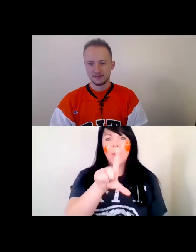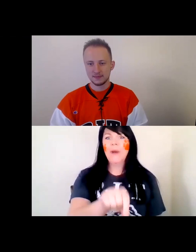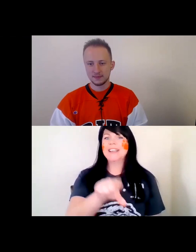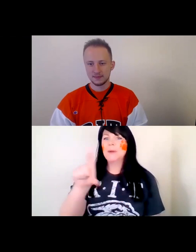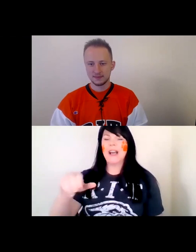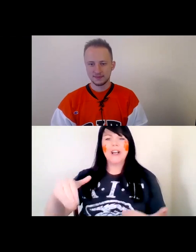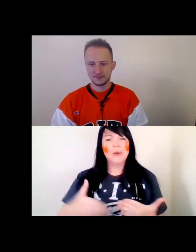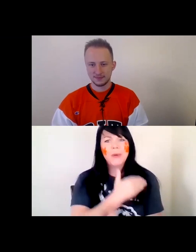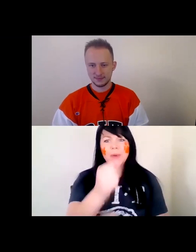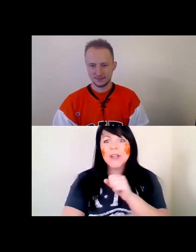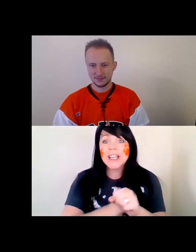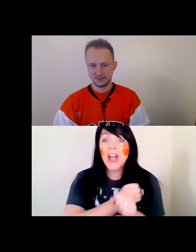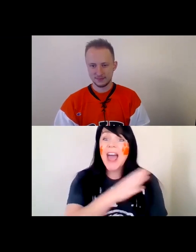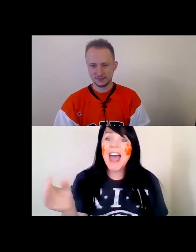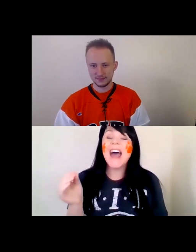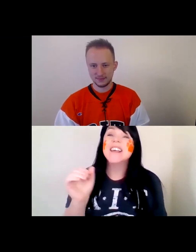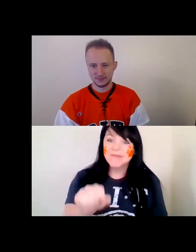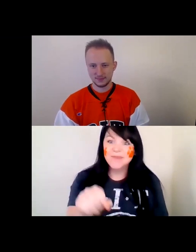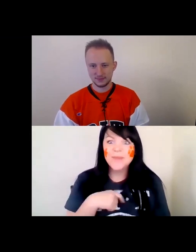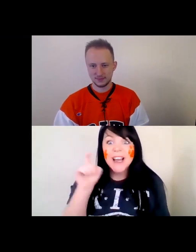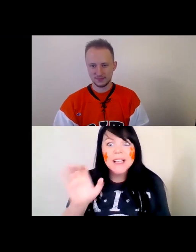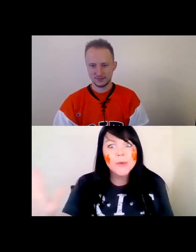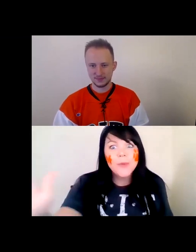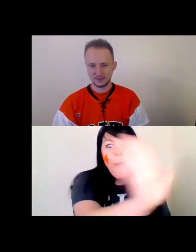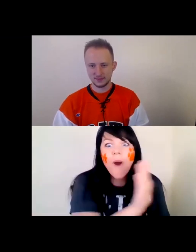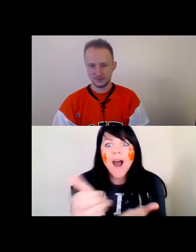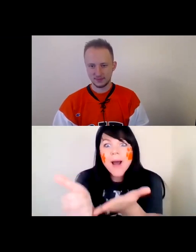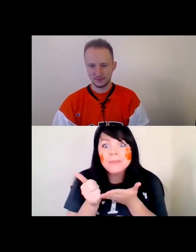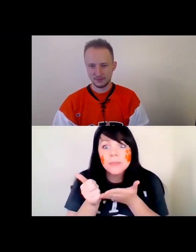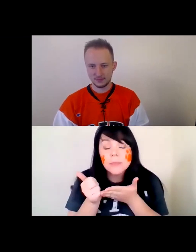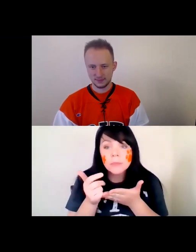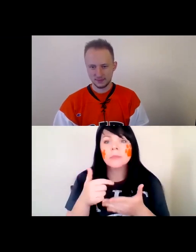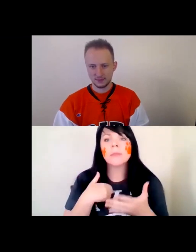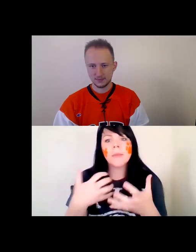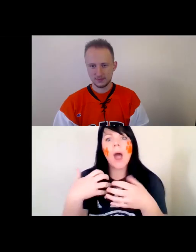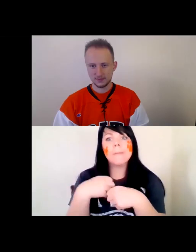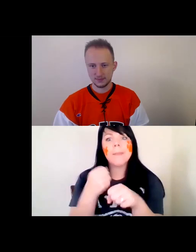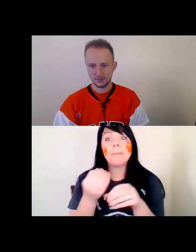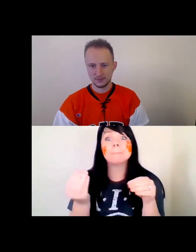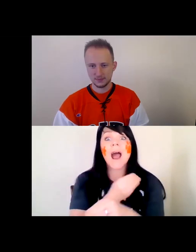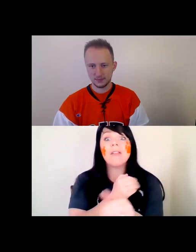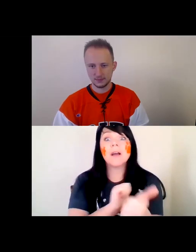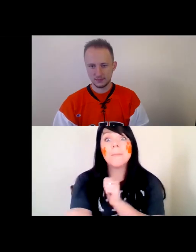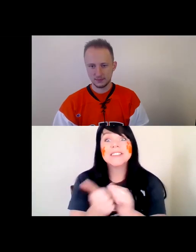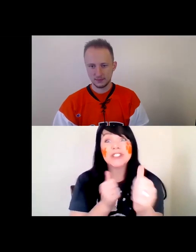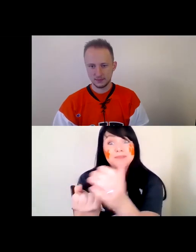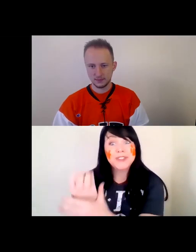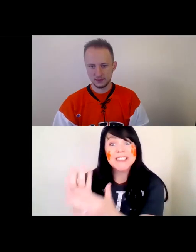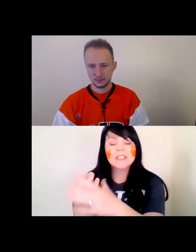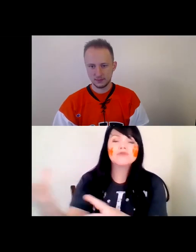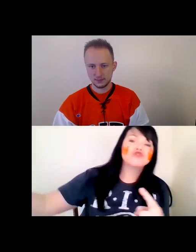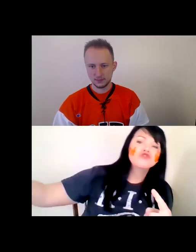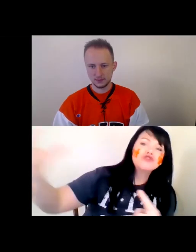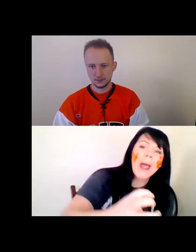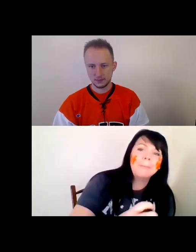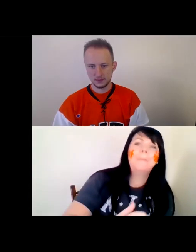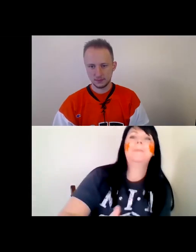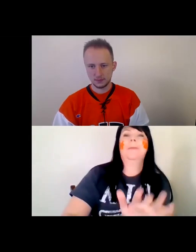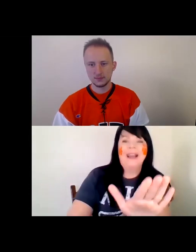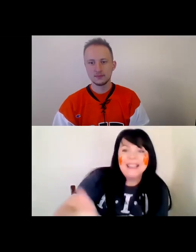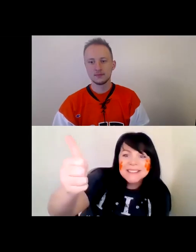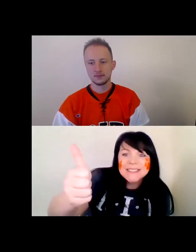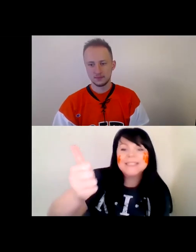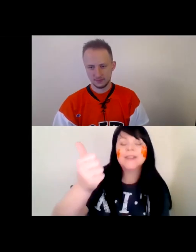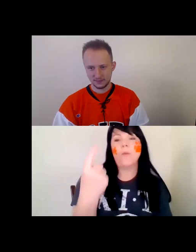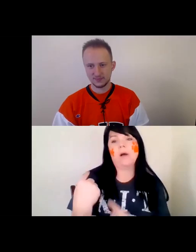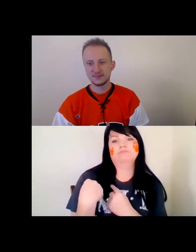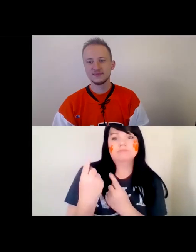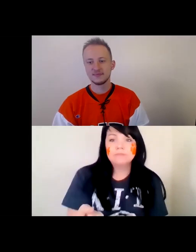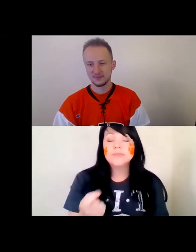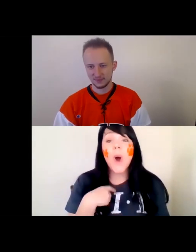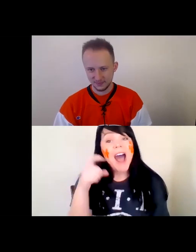Michelle: 2020 is a new type of year, and we need your help to make the Math Competition this spring the best it has ever been.